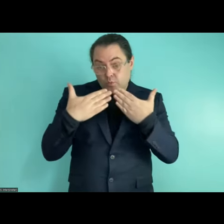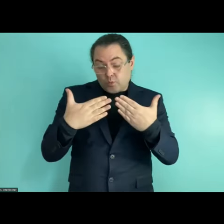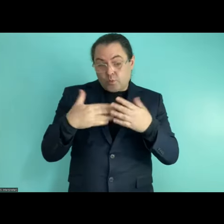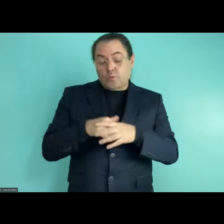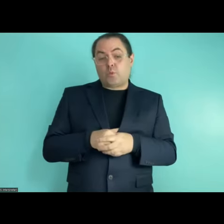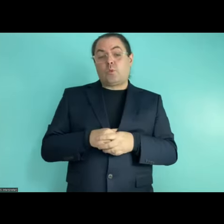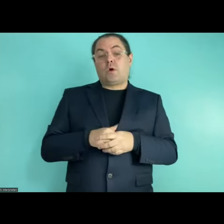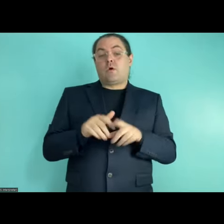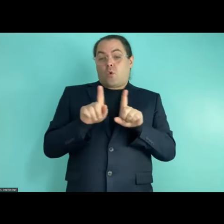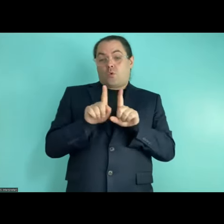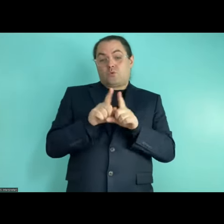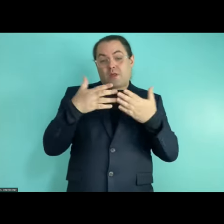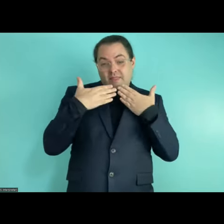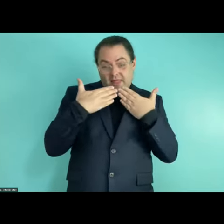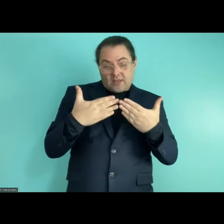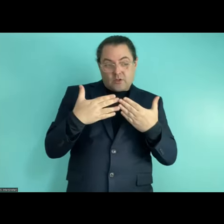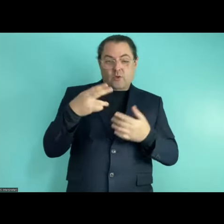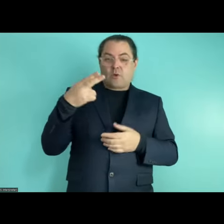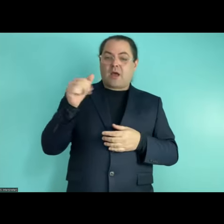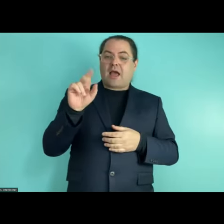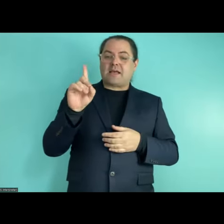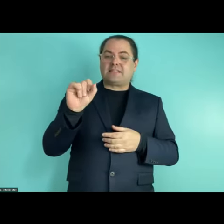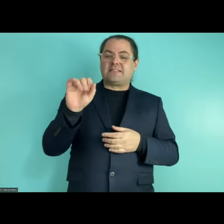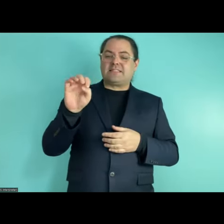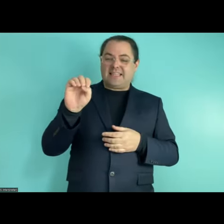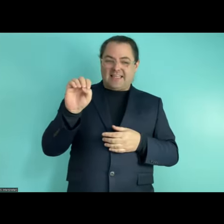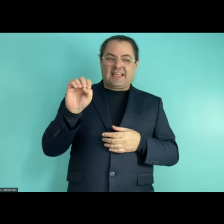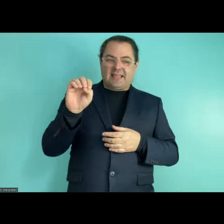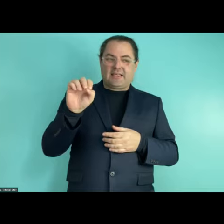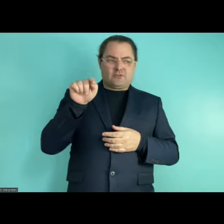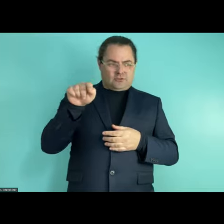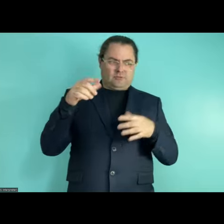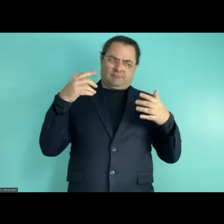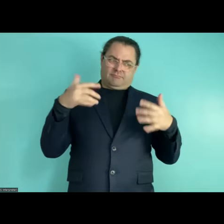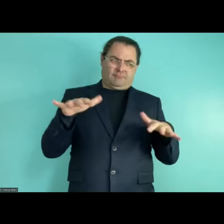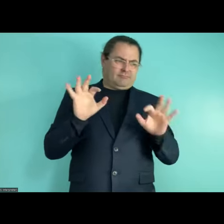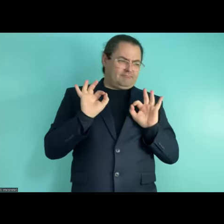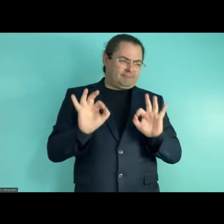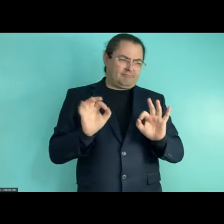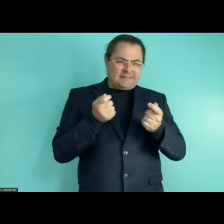to handy love Ariela who we have seen several times today but she was our main consultant